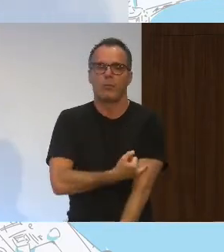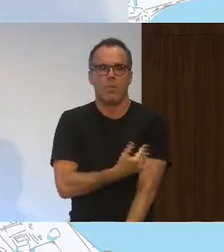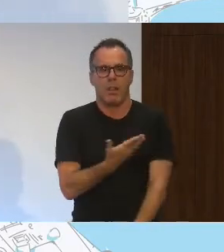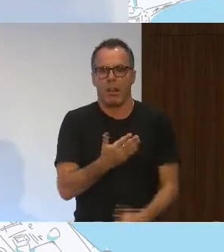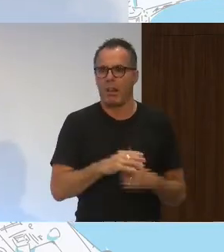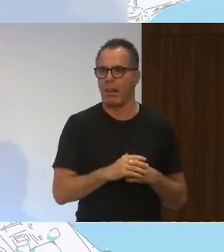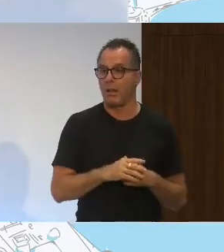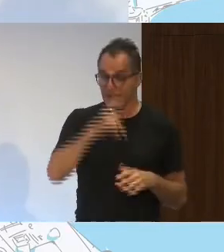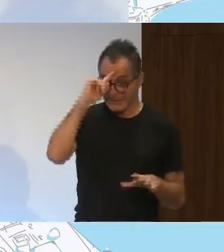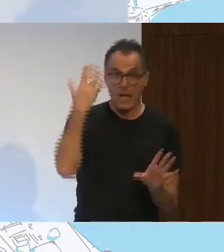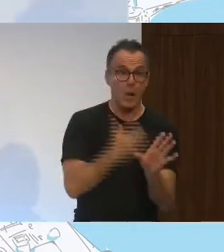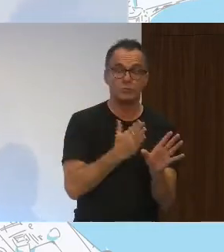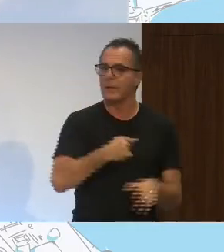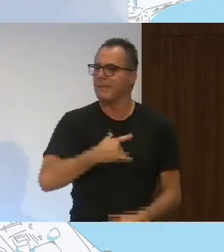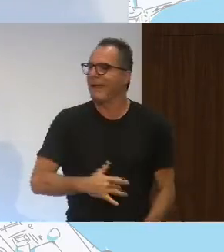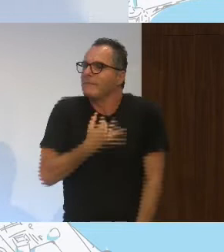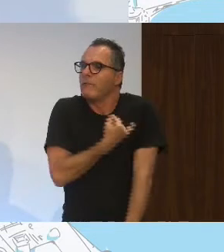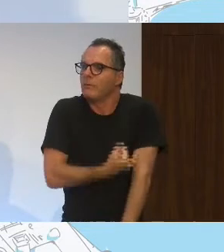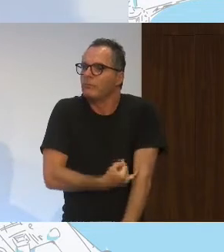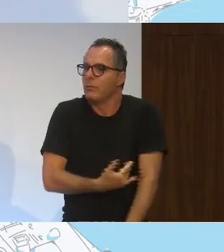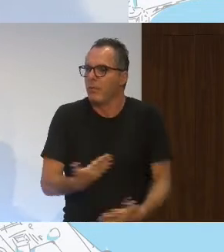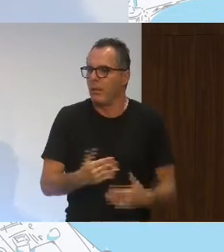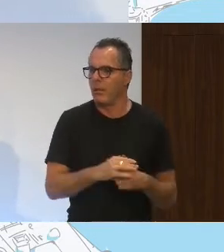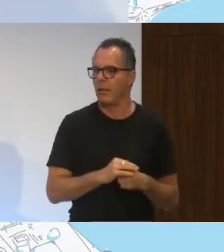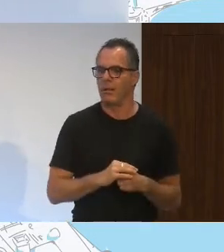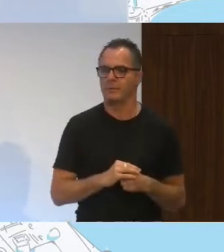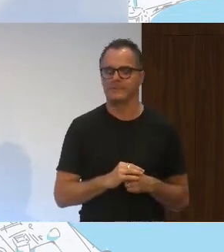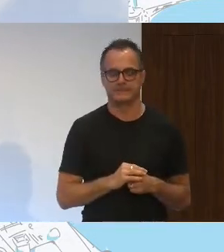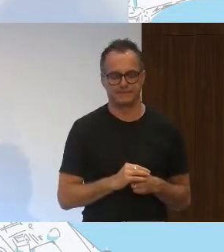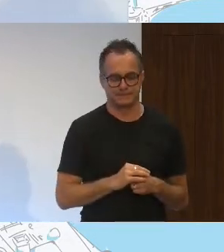psychologically, very vulnerable.